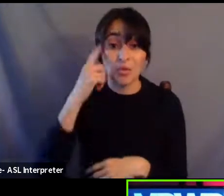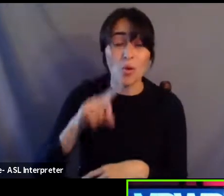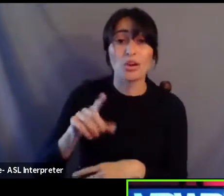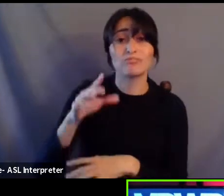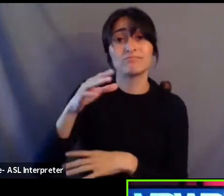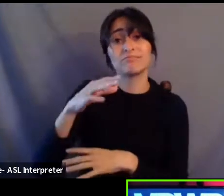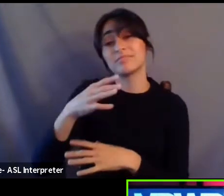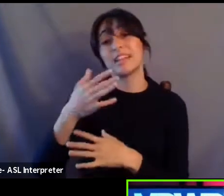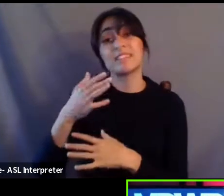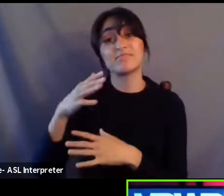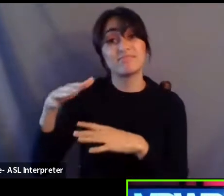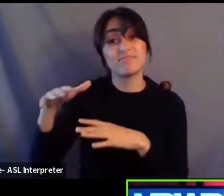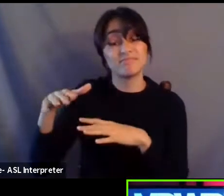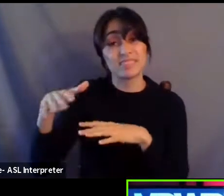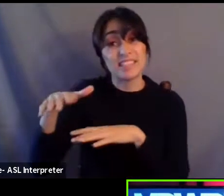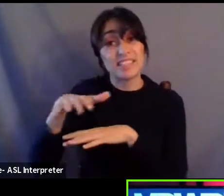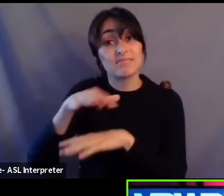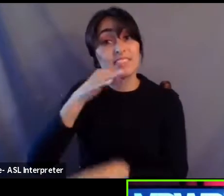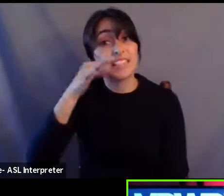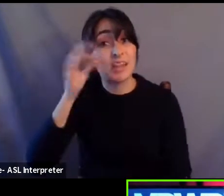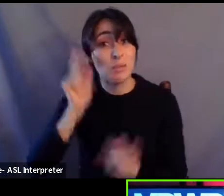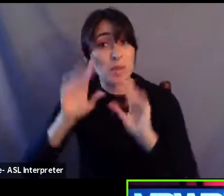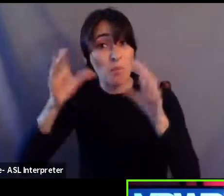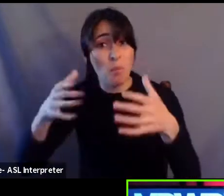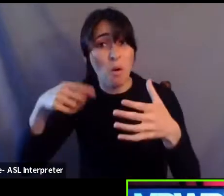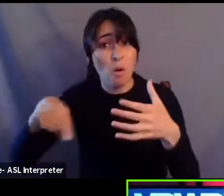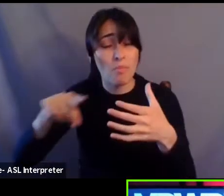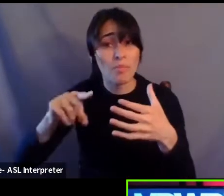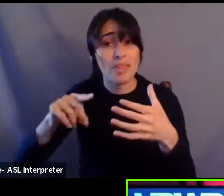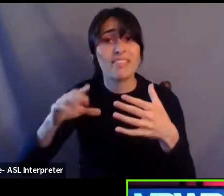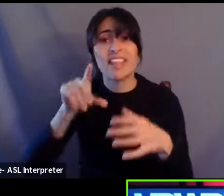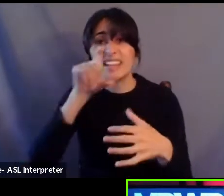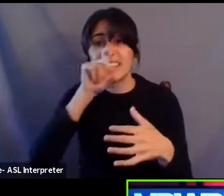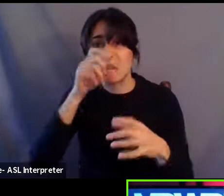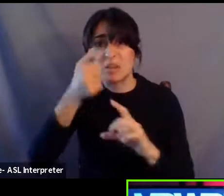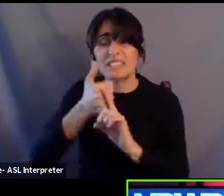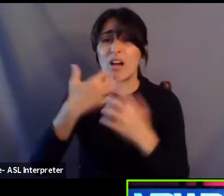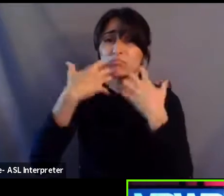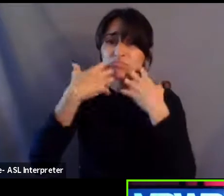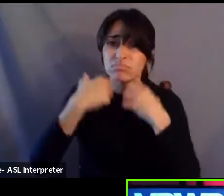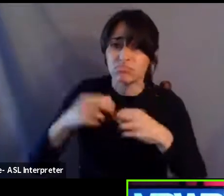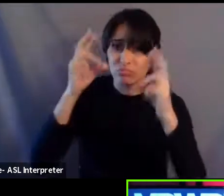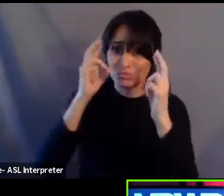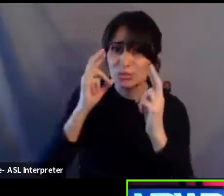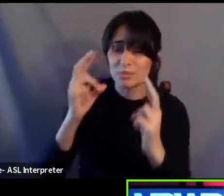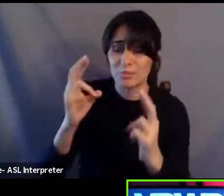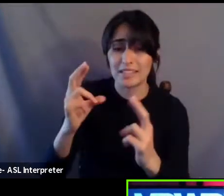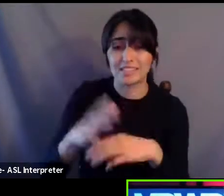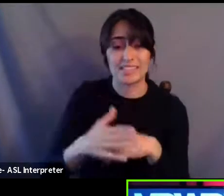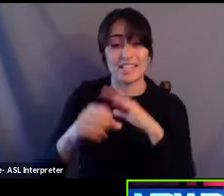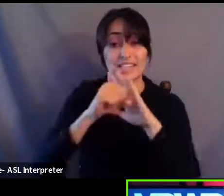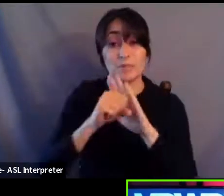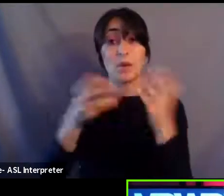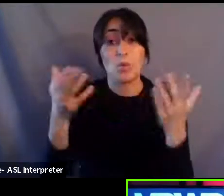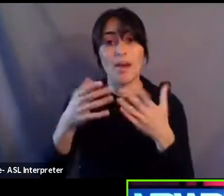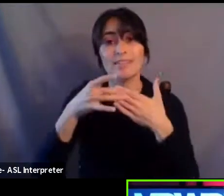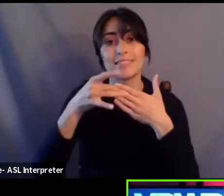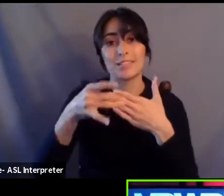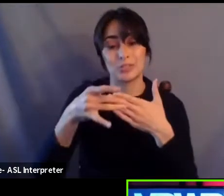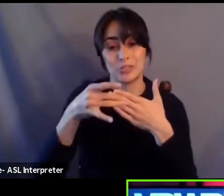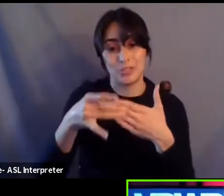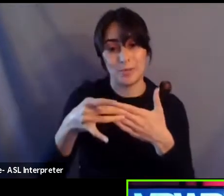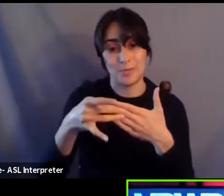they are very respected animals and they are a symbol of leadership but also they fly the highest